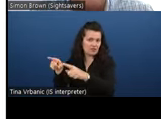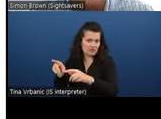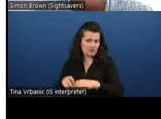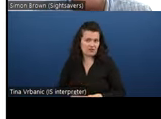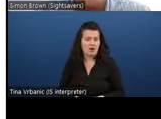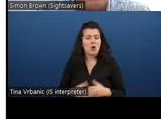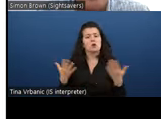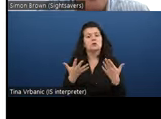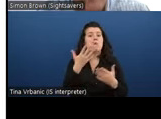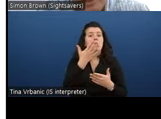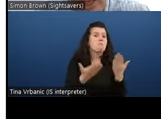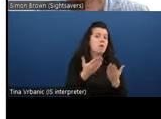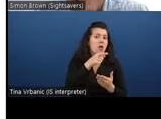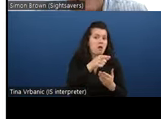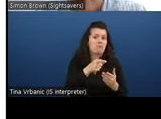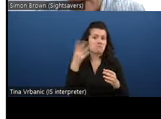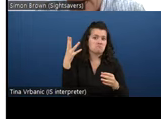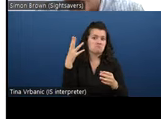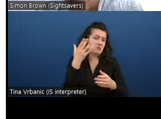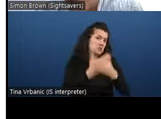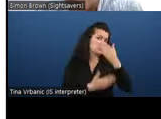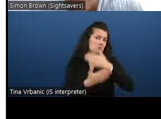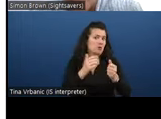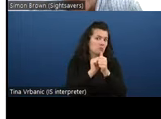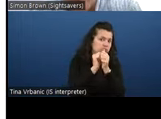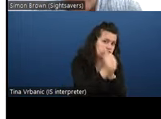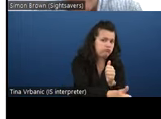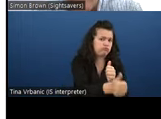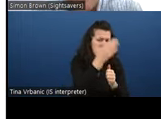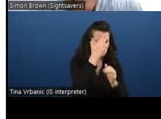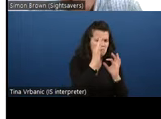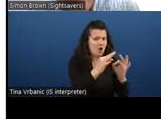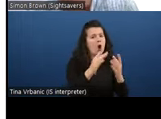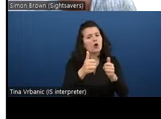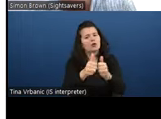confidence summit know very early stage 12:25:06 like Safari calm, or a later stage